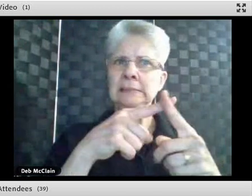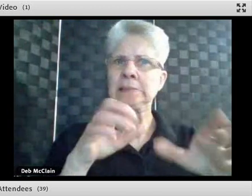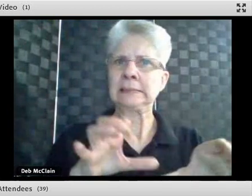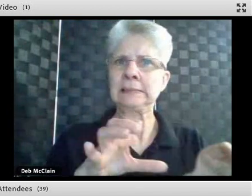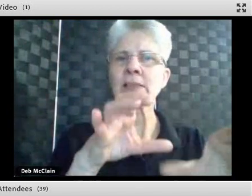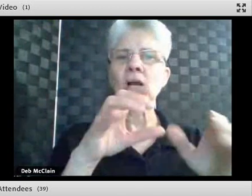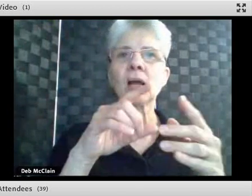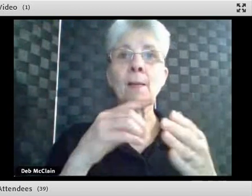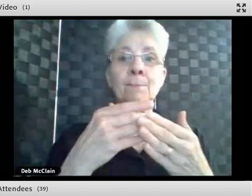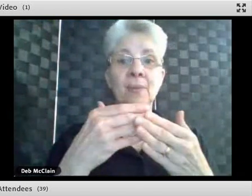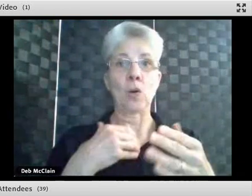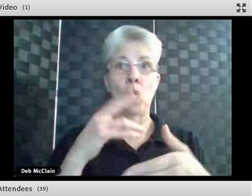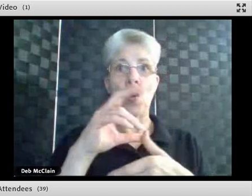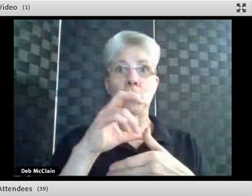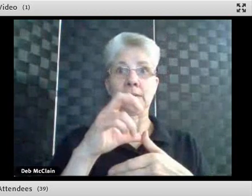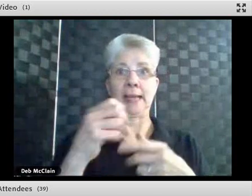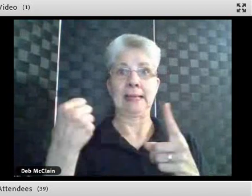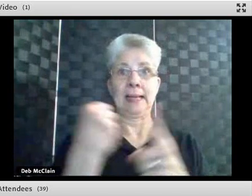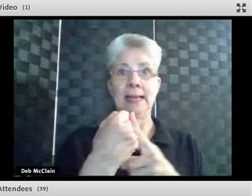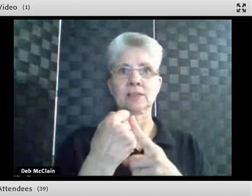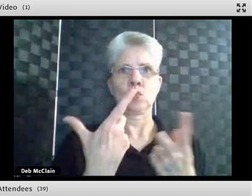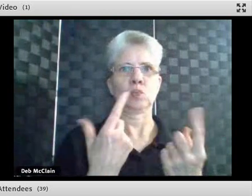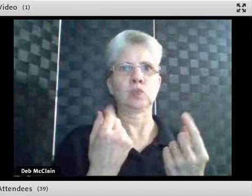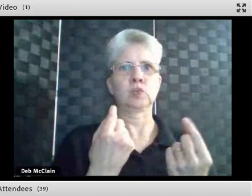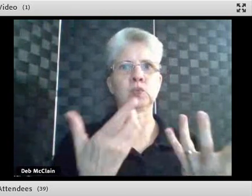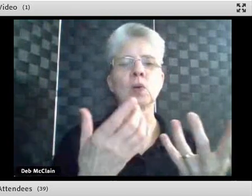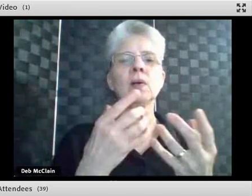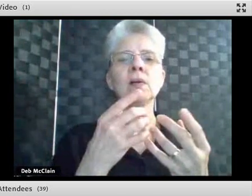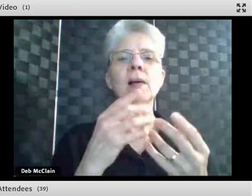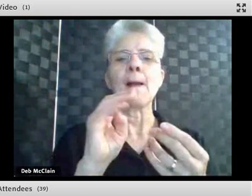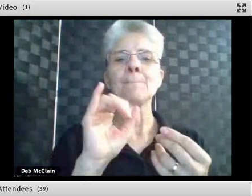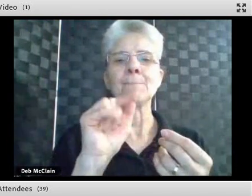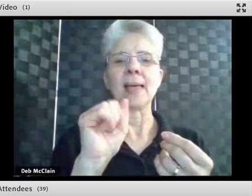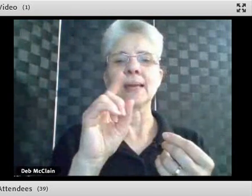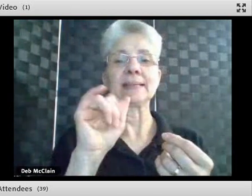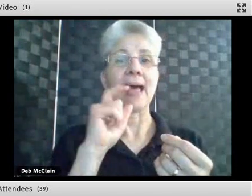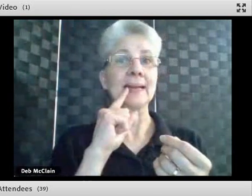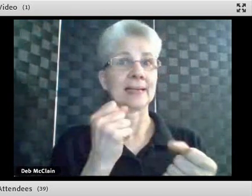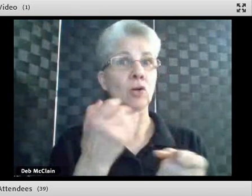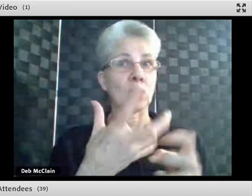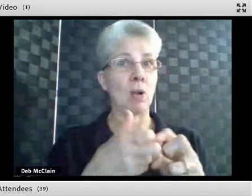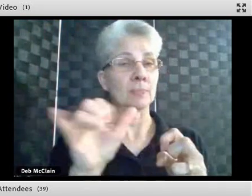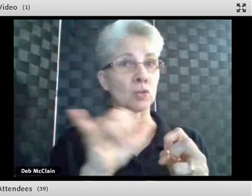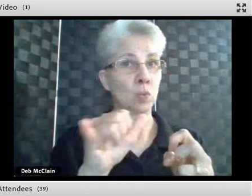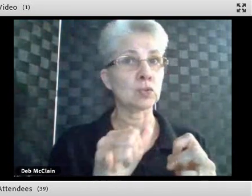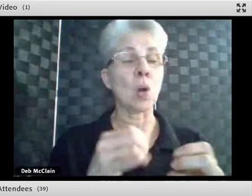when a hurricane is bearing down on us. Metadata can cause some problems.